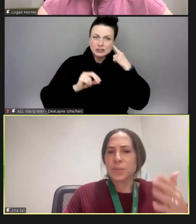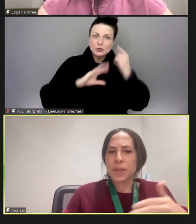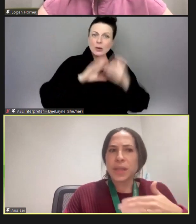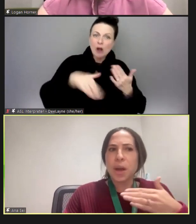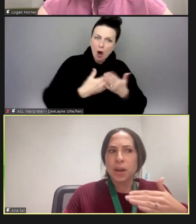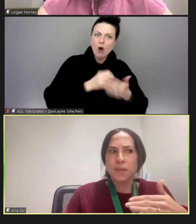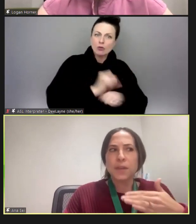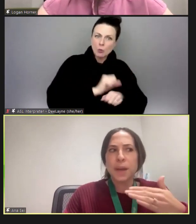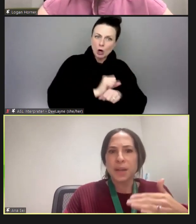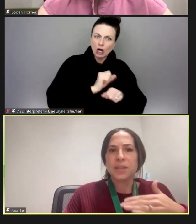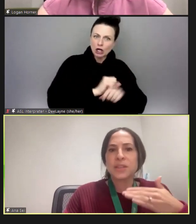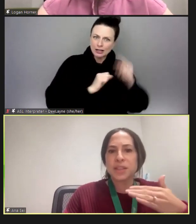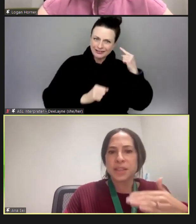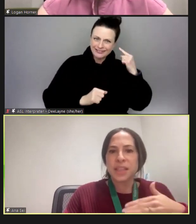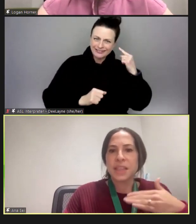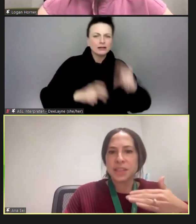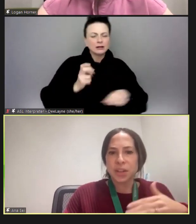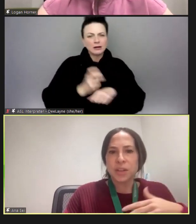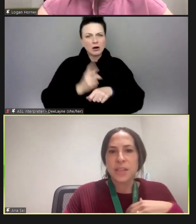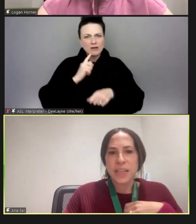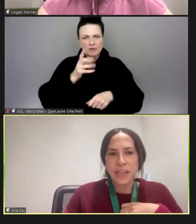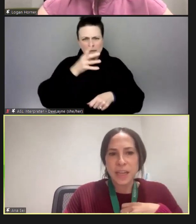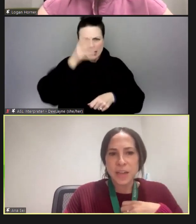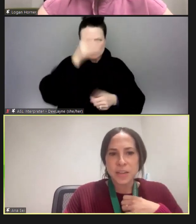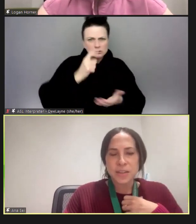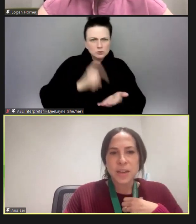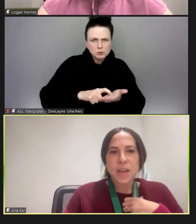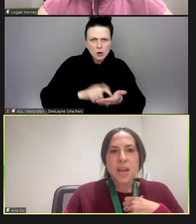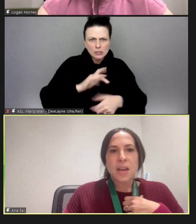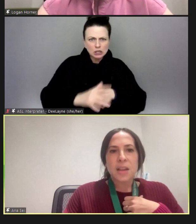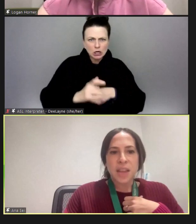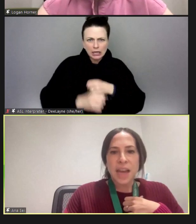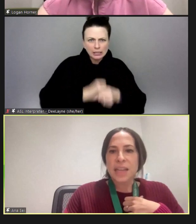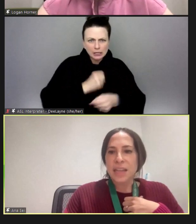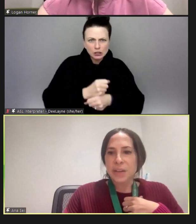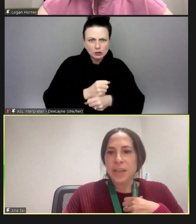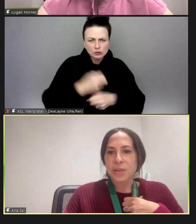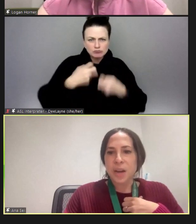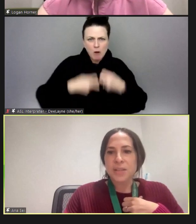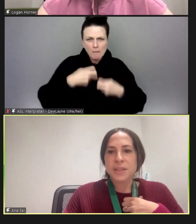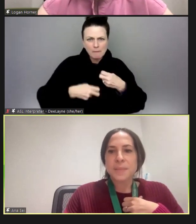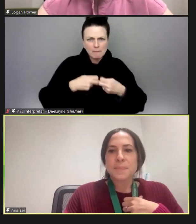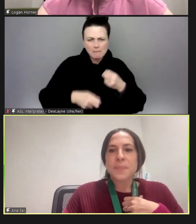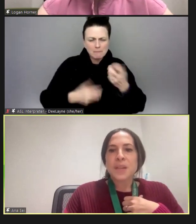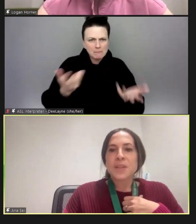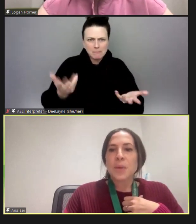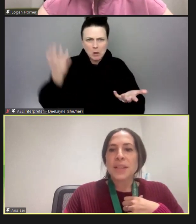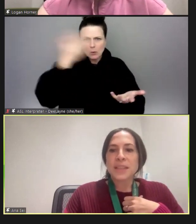really hard for parents to see these